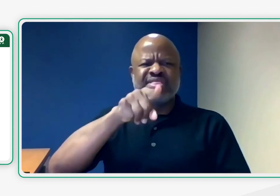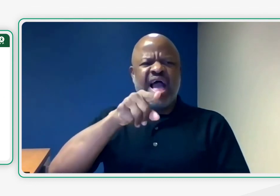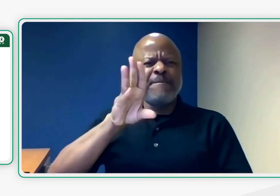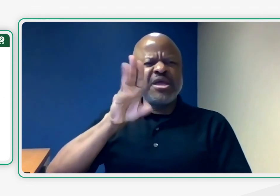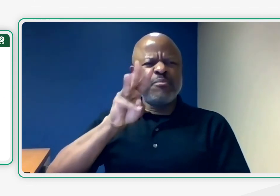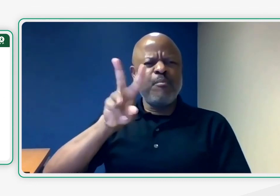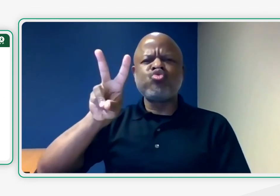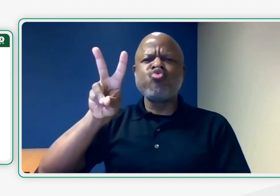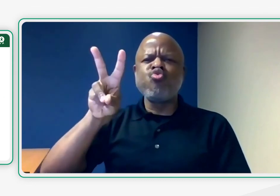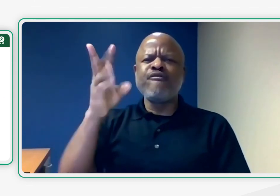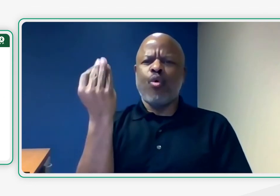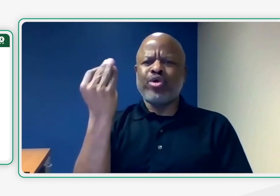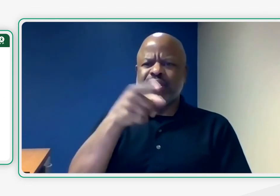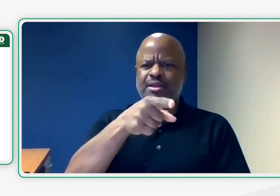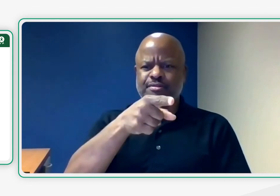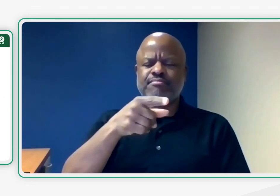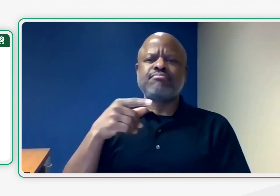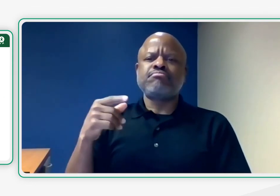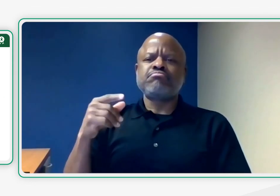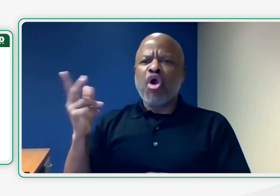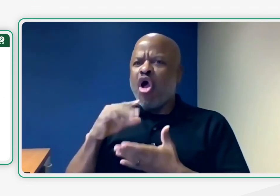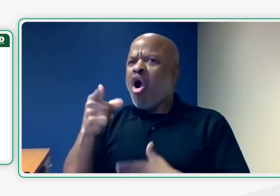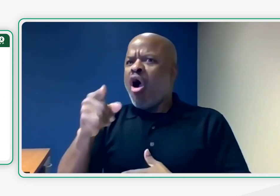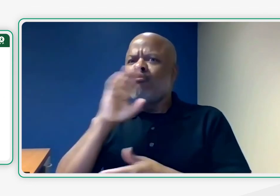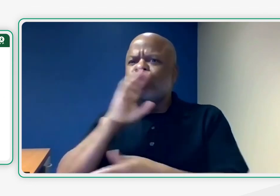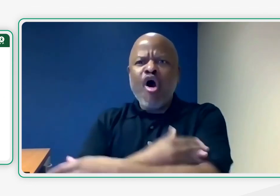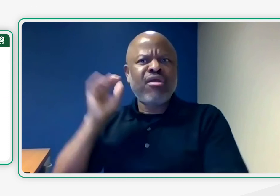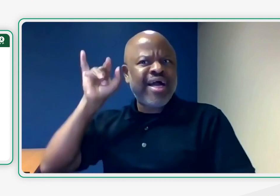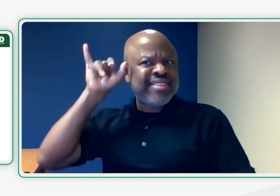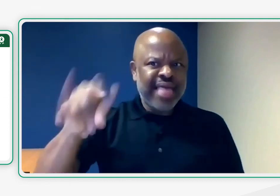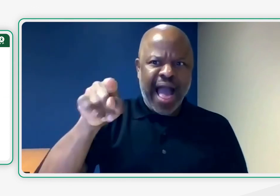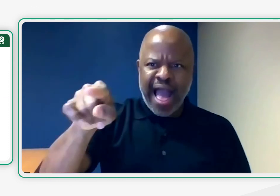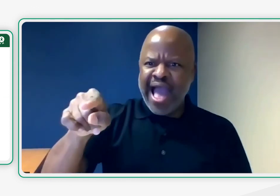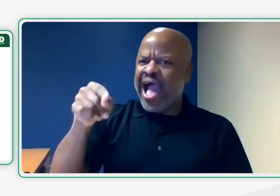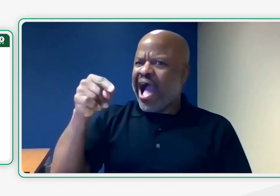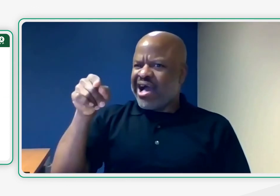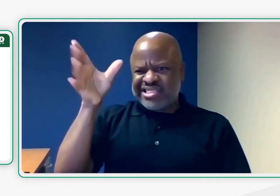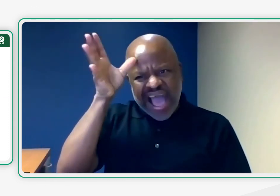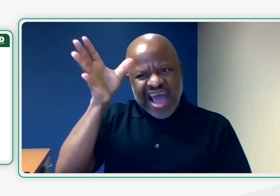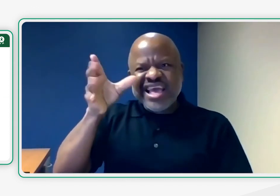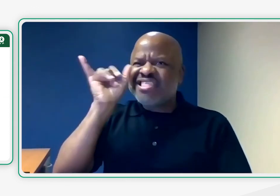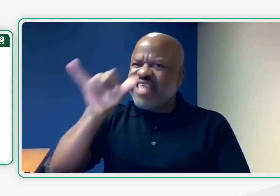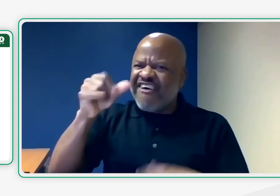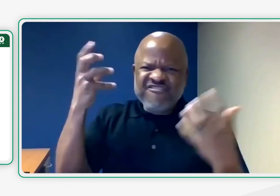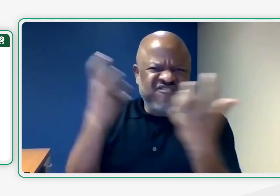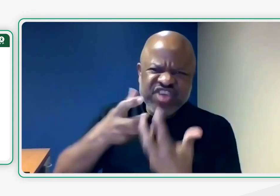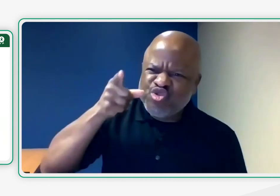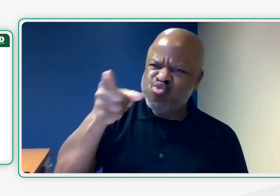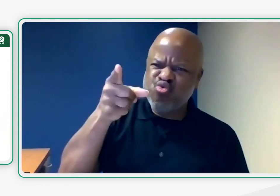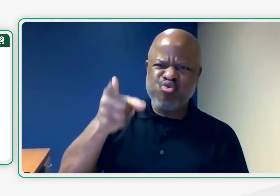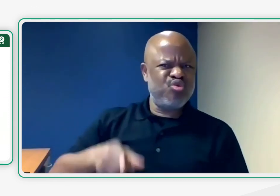And she saw this BMW online. It was a 2014 BMW. And she was adamant, like,